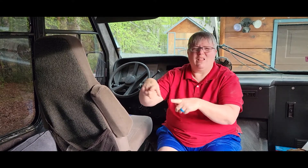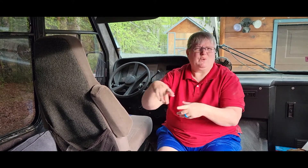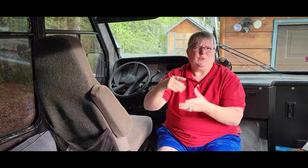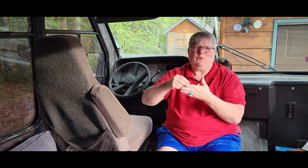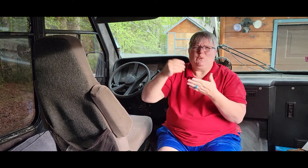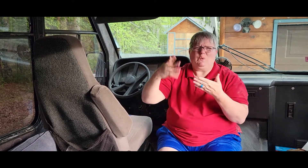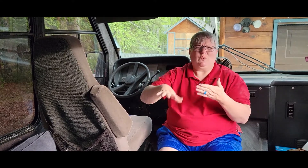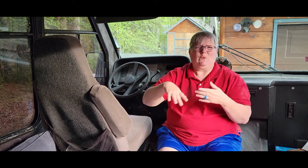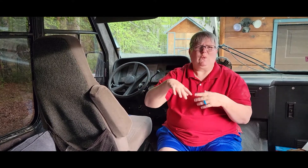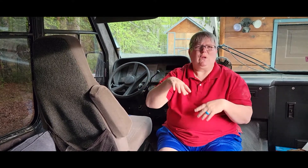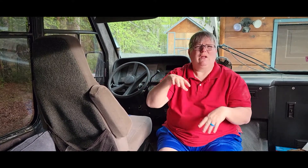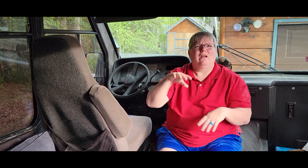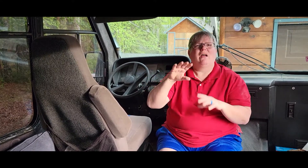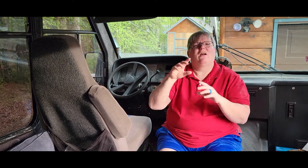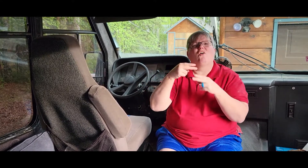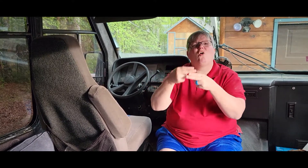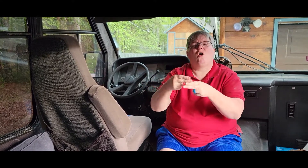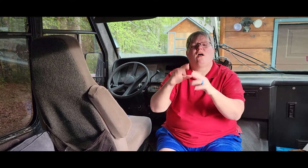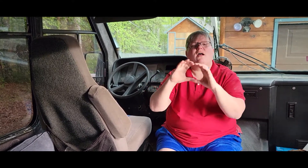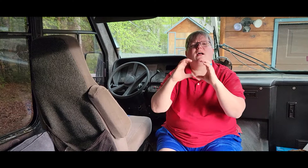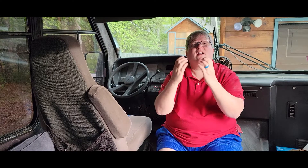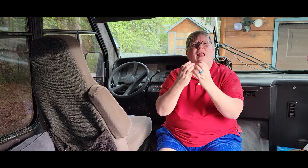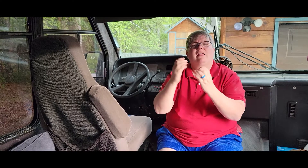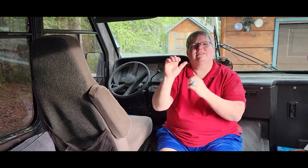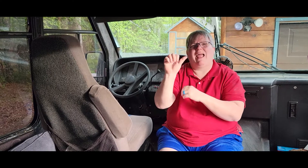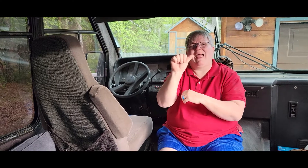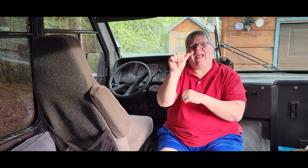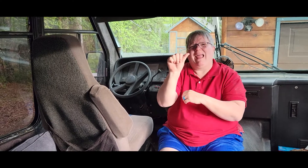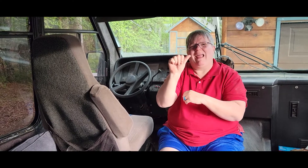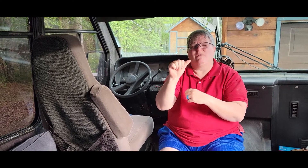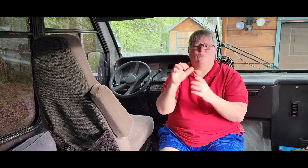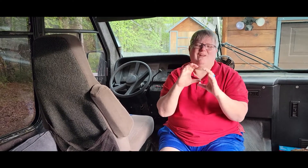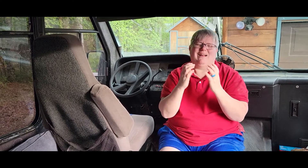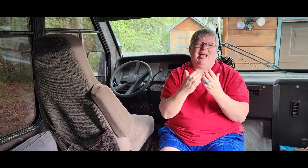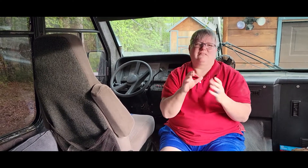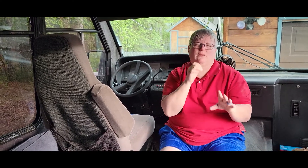looked at something but it was too expensive the class As. Oh well that's not the sign, no.